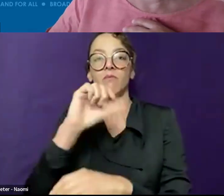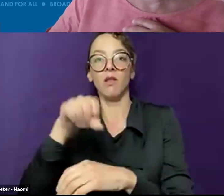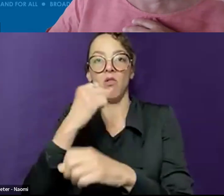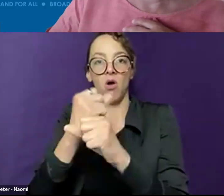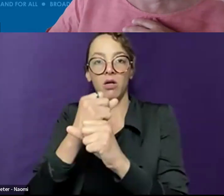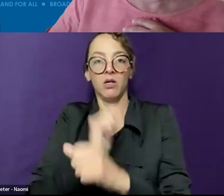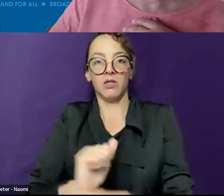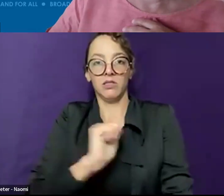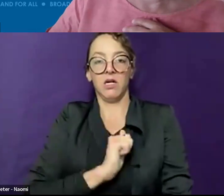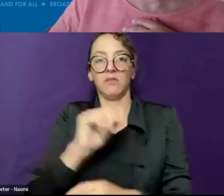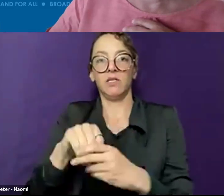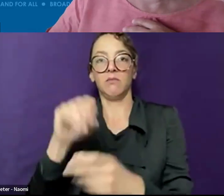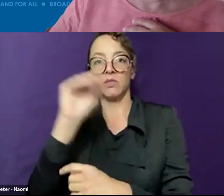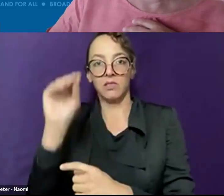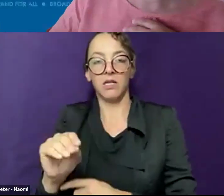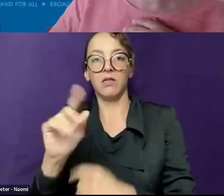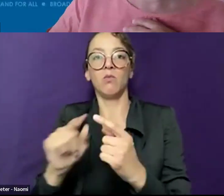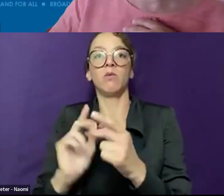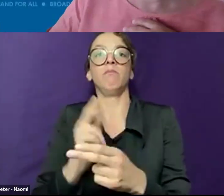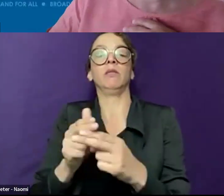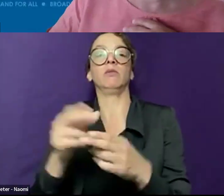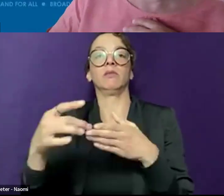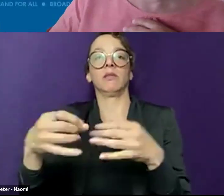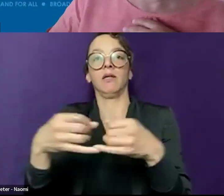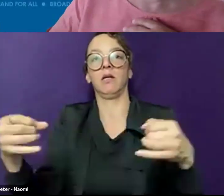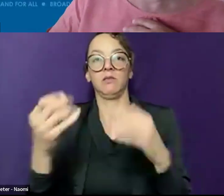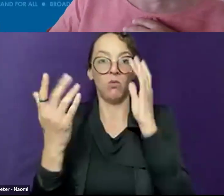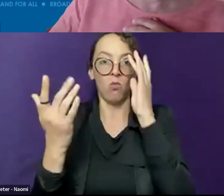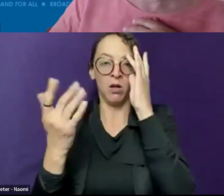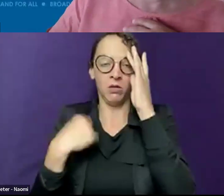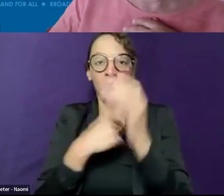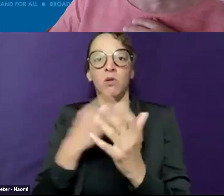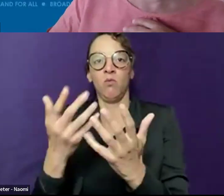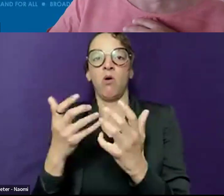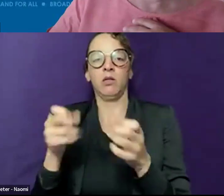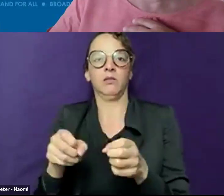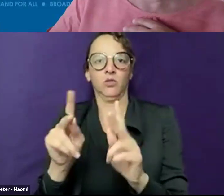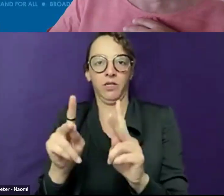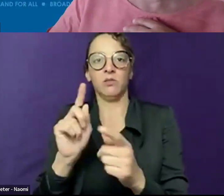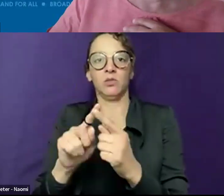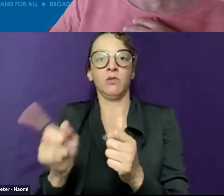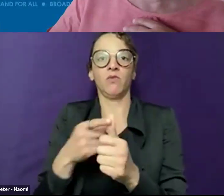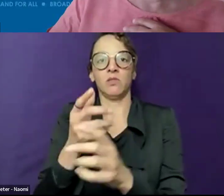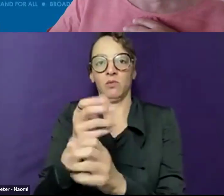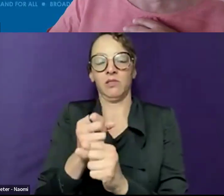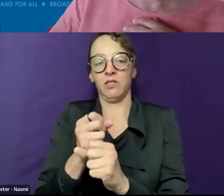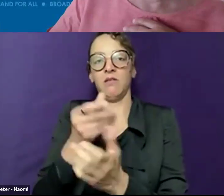the guidelines. because we want a chance to 1st receive the grant dollars from Ngi and make sure